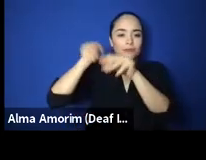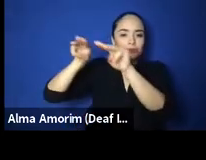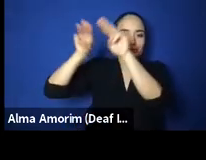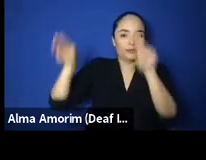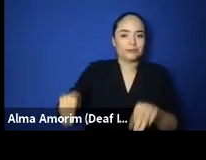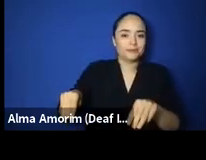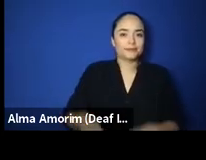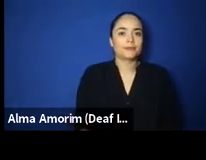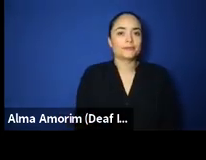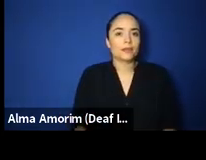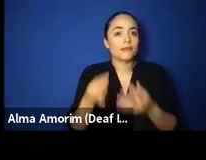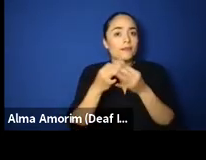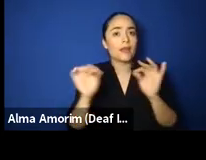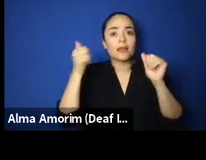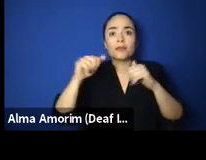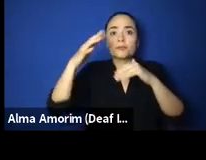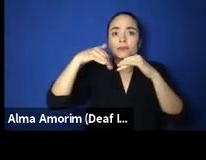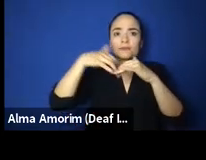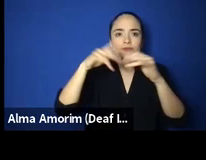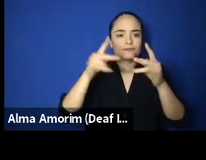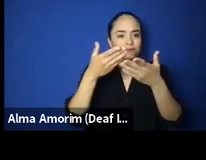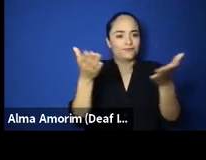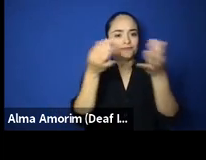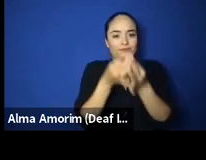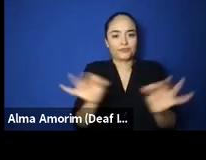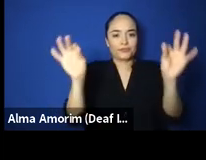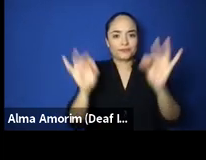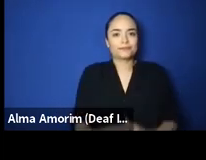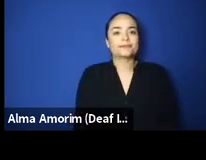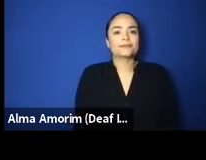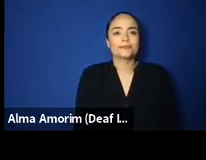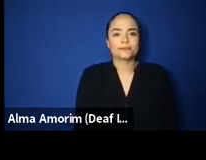the First People's gallery is free to the public year round. But a lot of our our art is based on